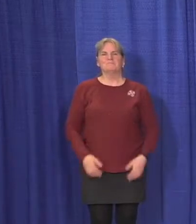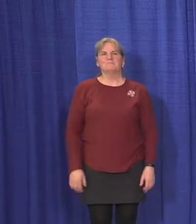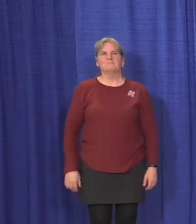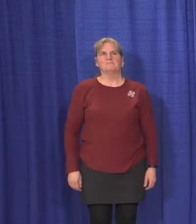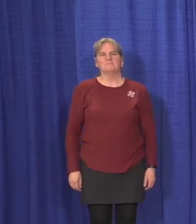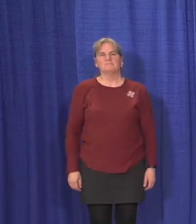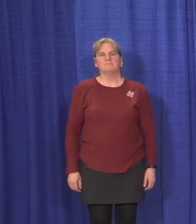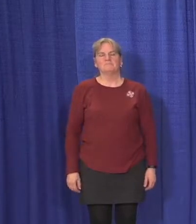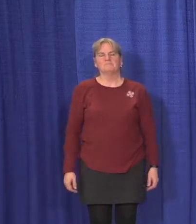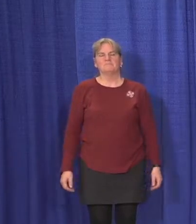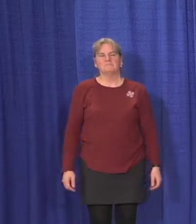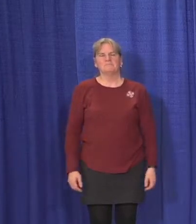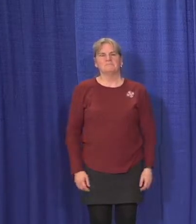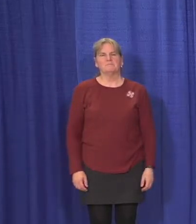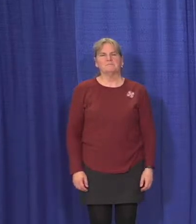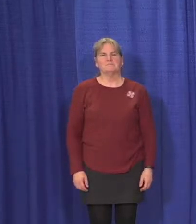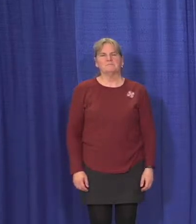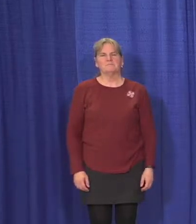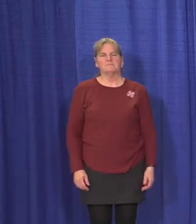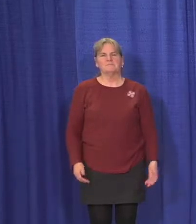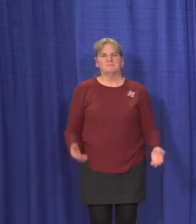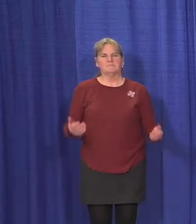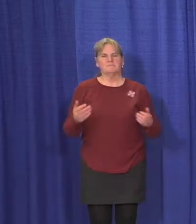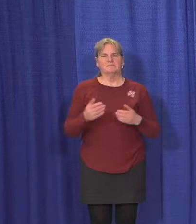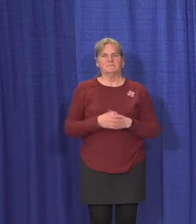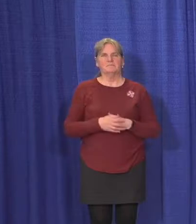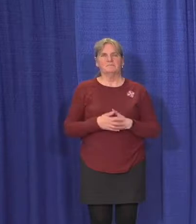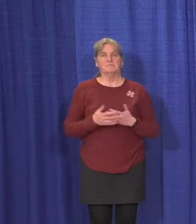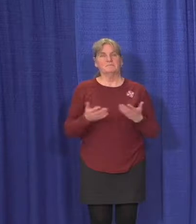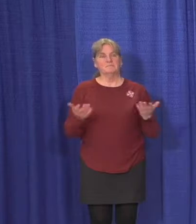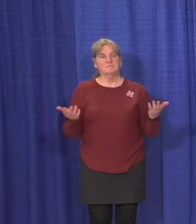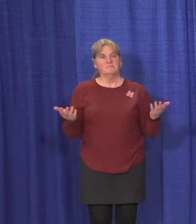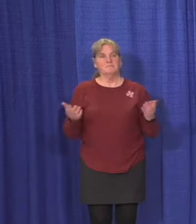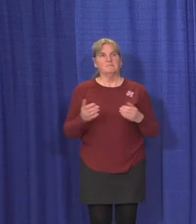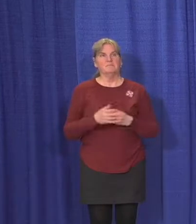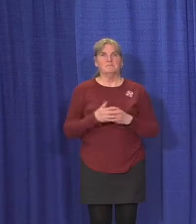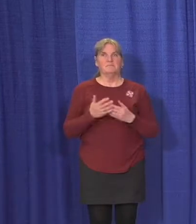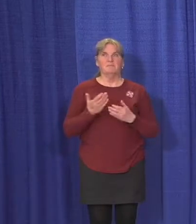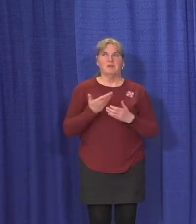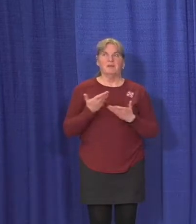You know..all kinds of things